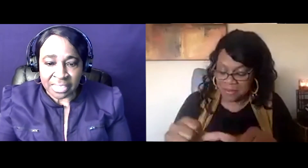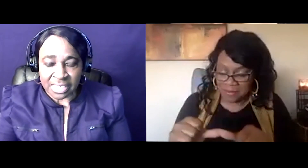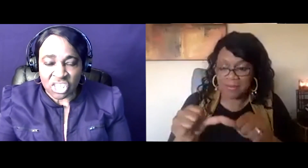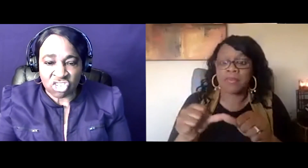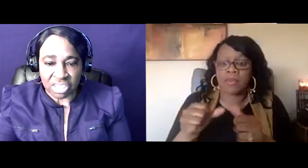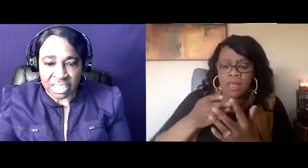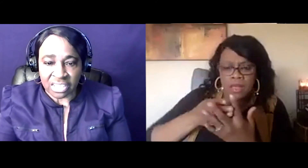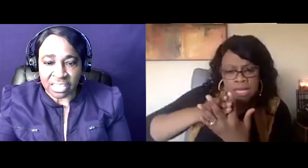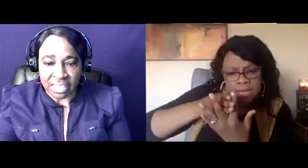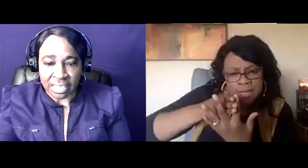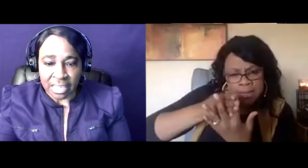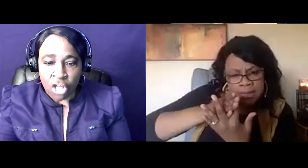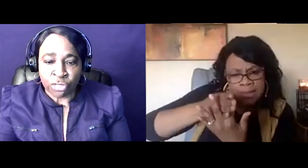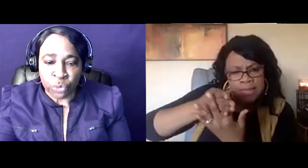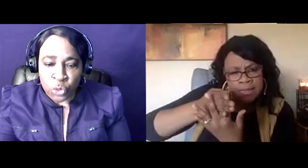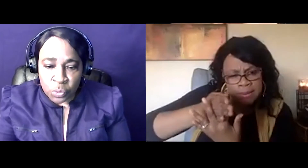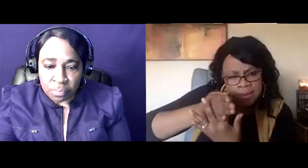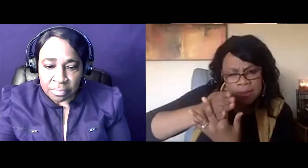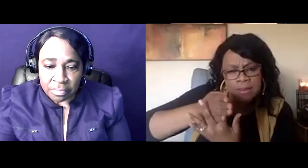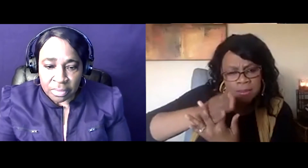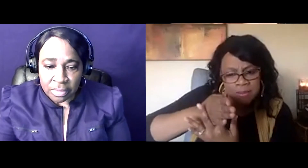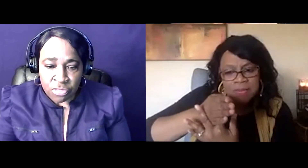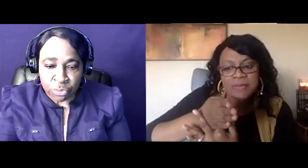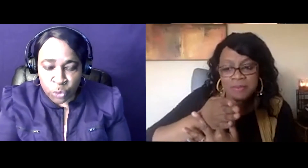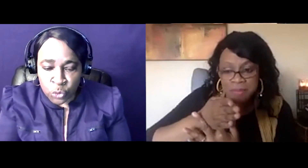Consistent. Through, through.